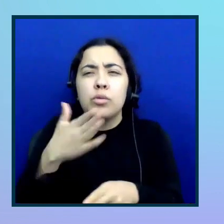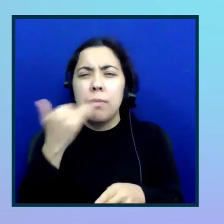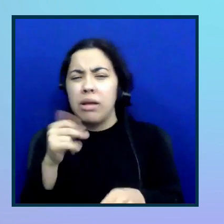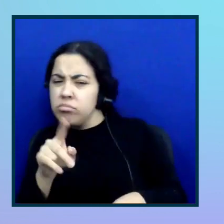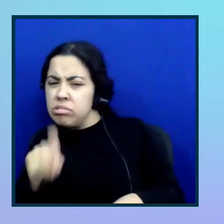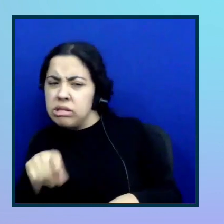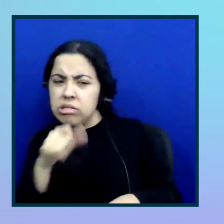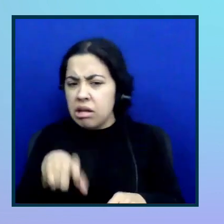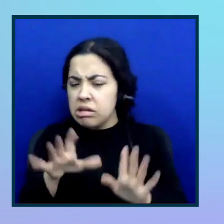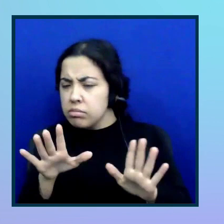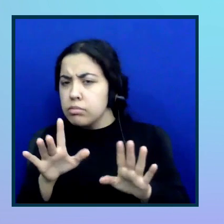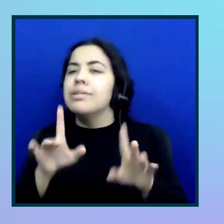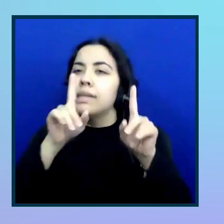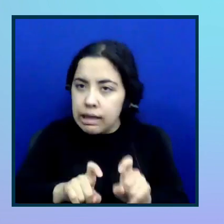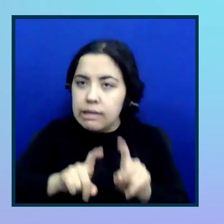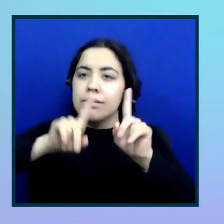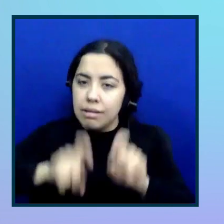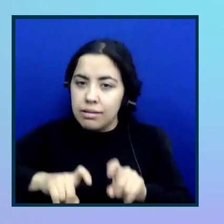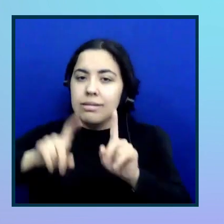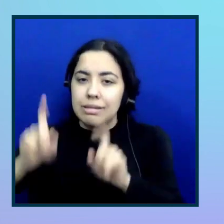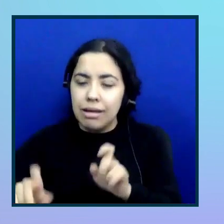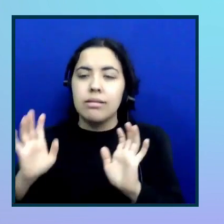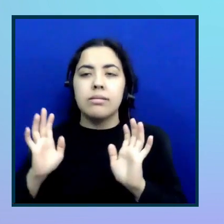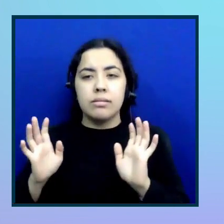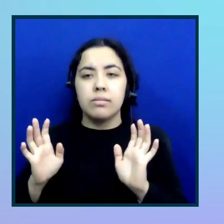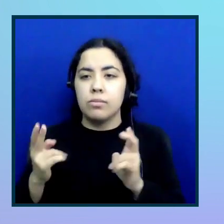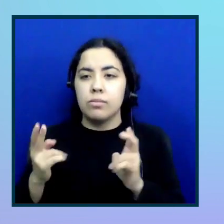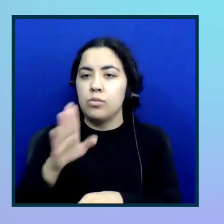do your testing and use the tools as needed.